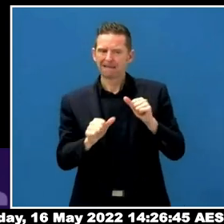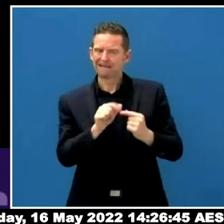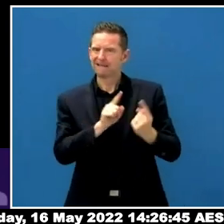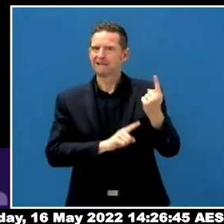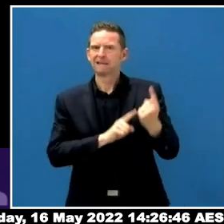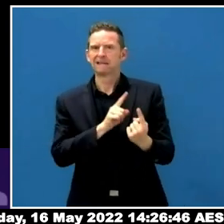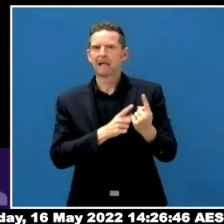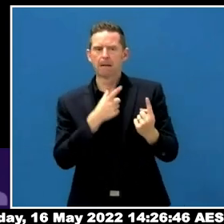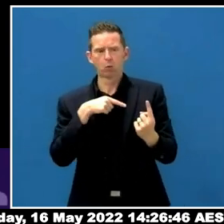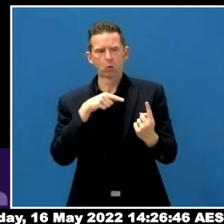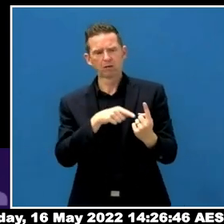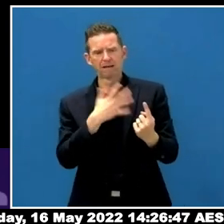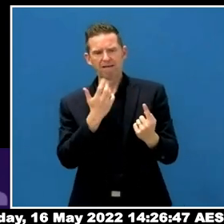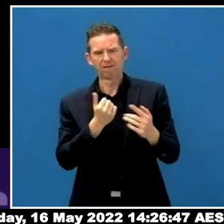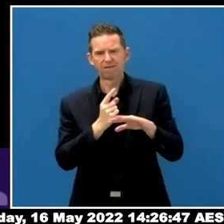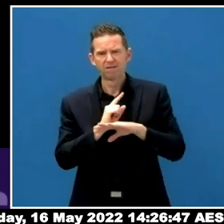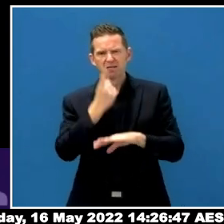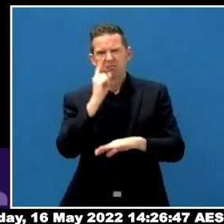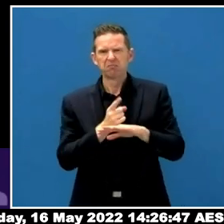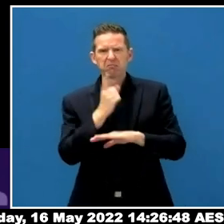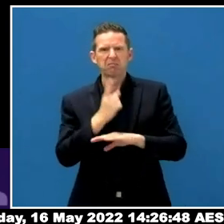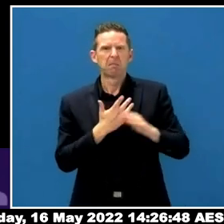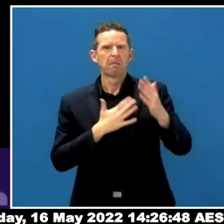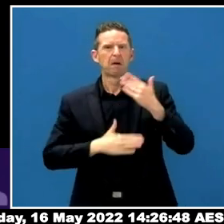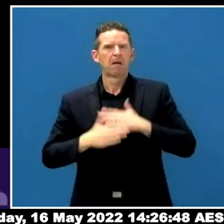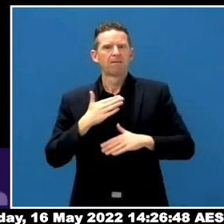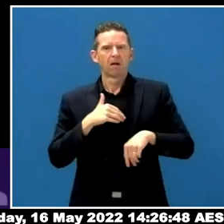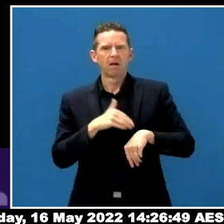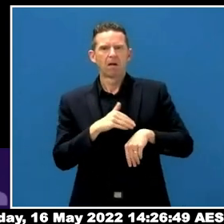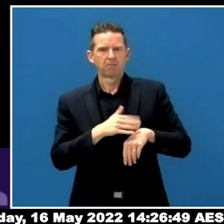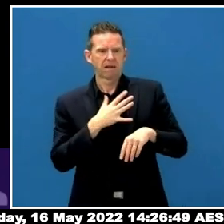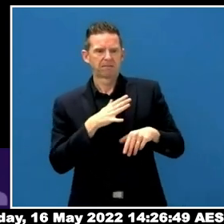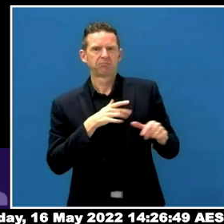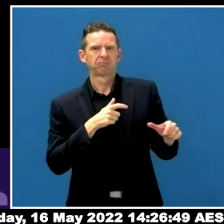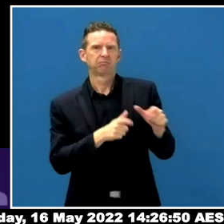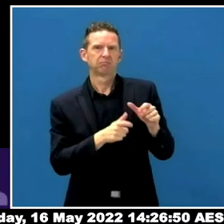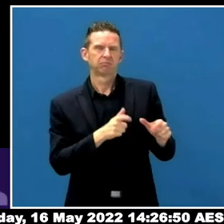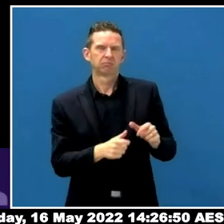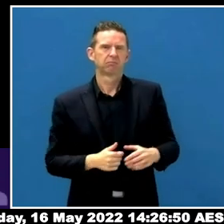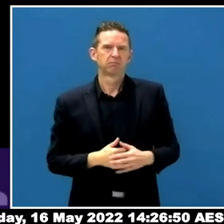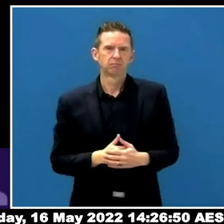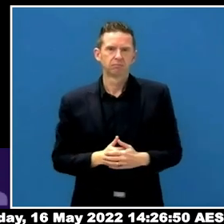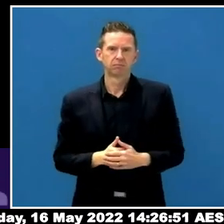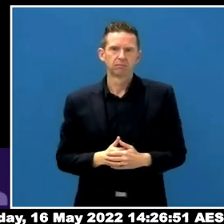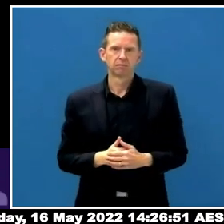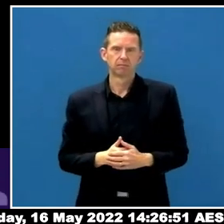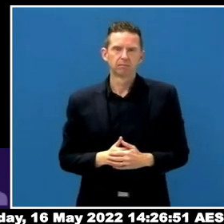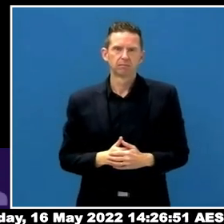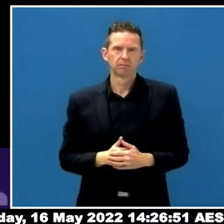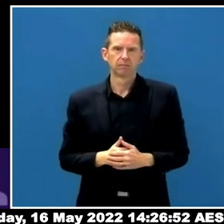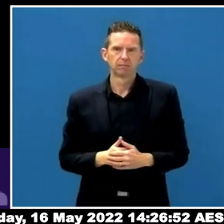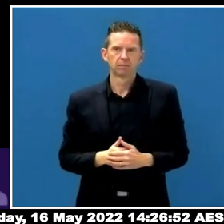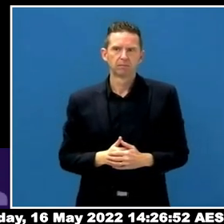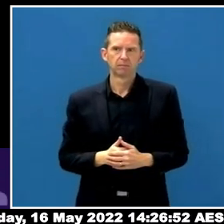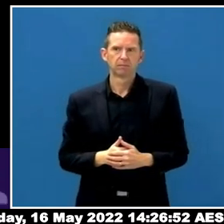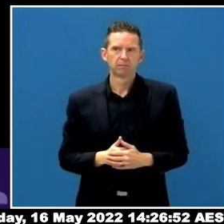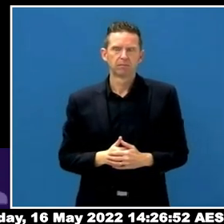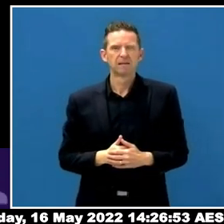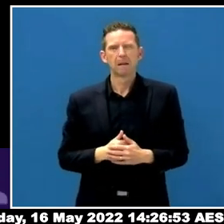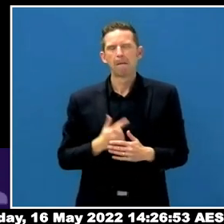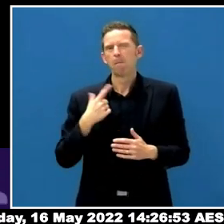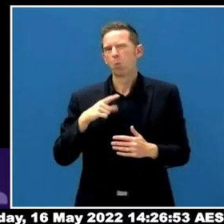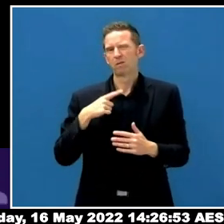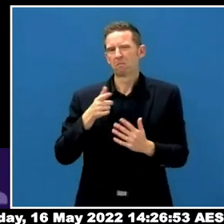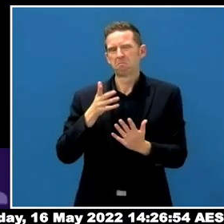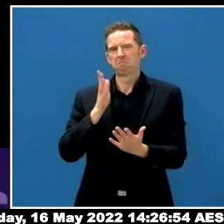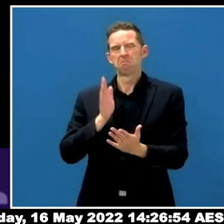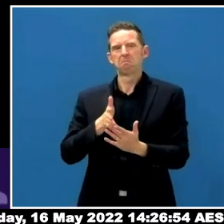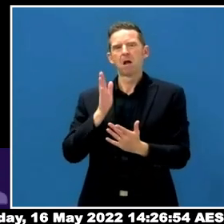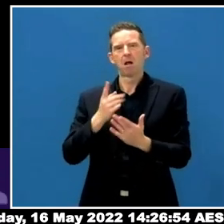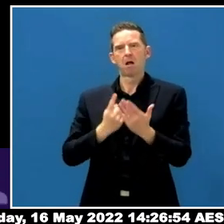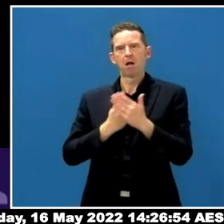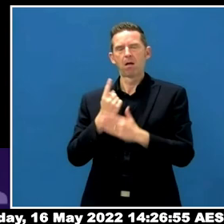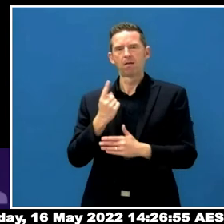difficulties, because there was one day that he had lost - after